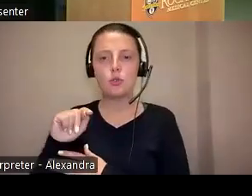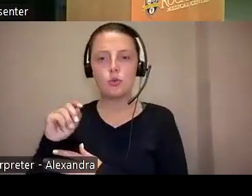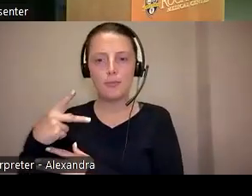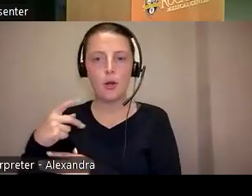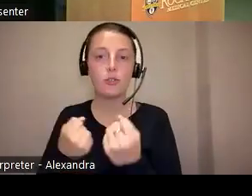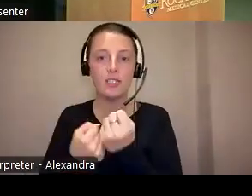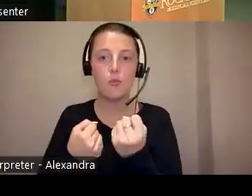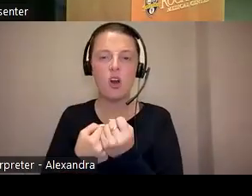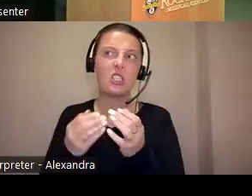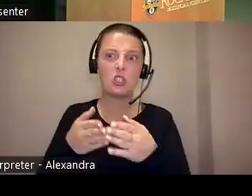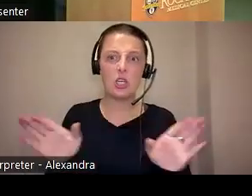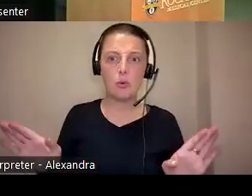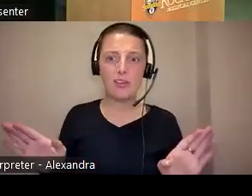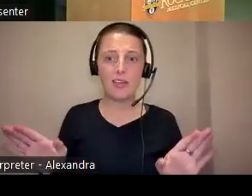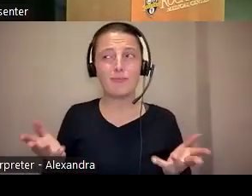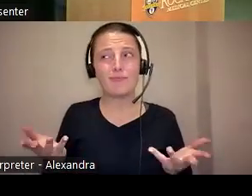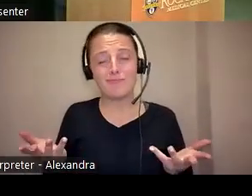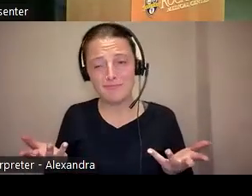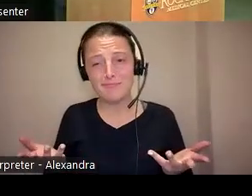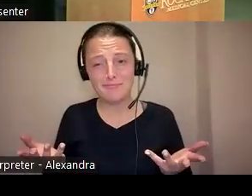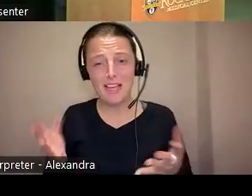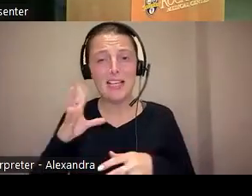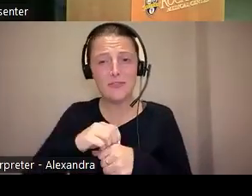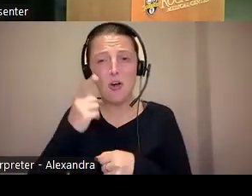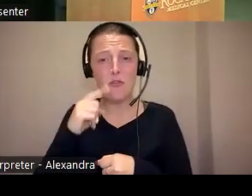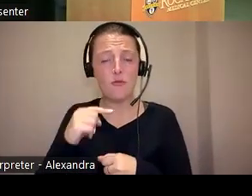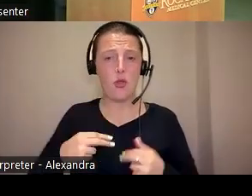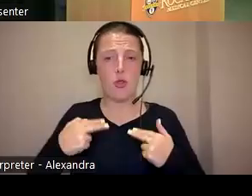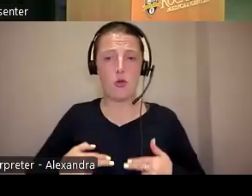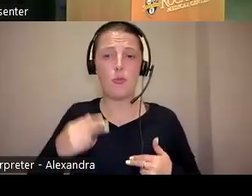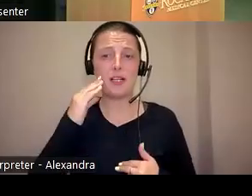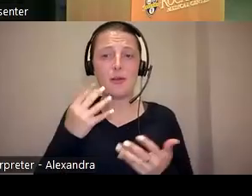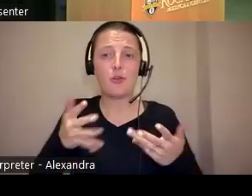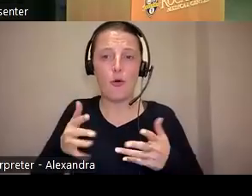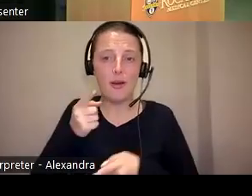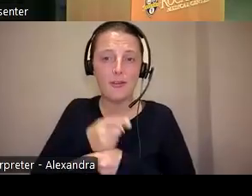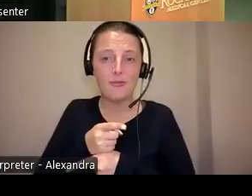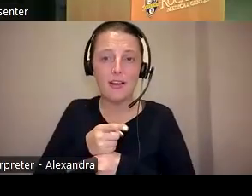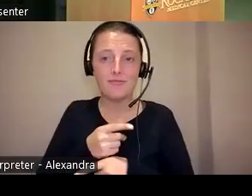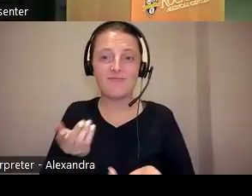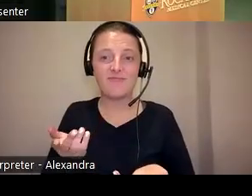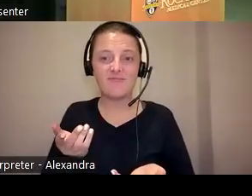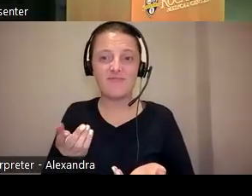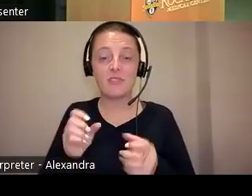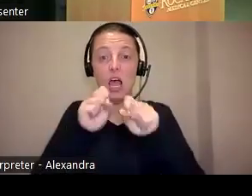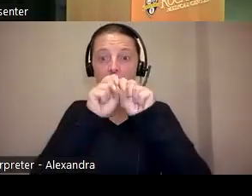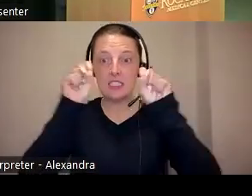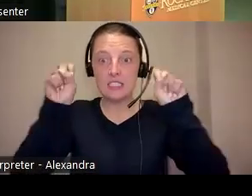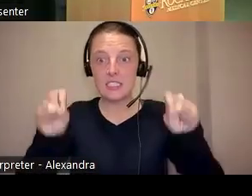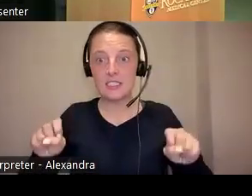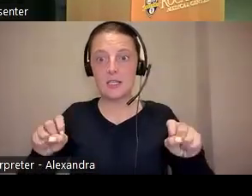the human experience and it really transcends any system boundary. When we look across our medical